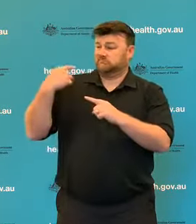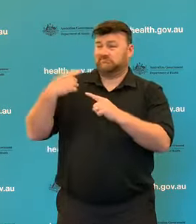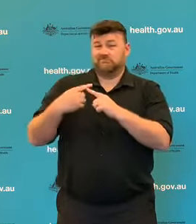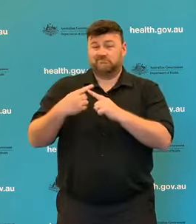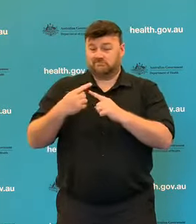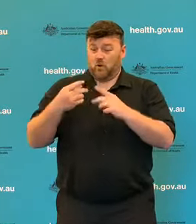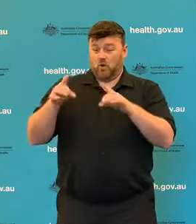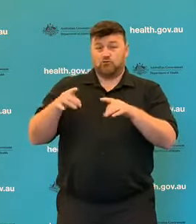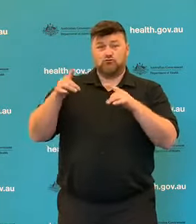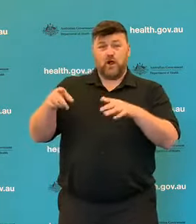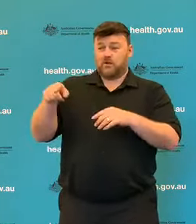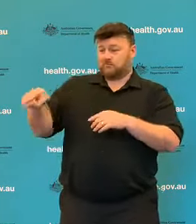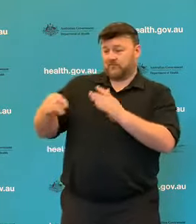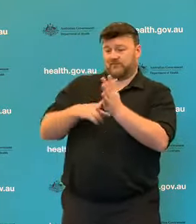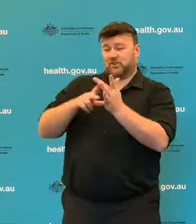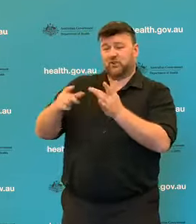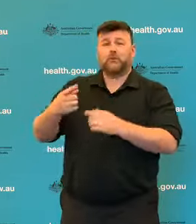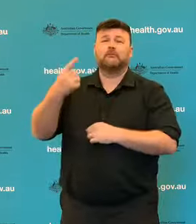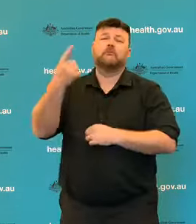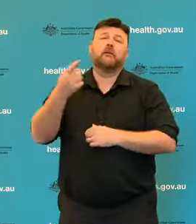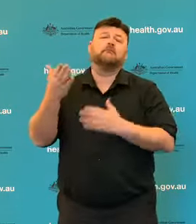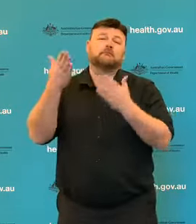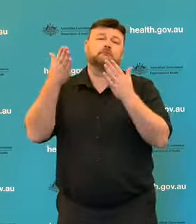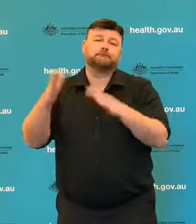all in Victoria. And this brings the number of people